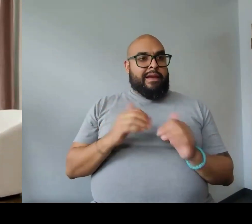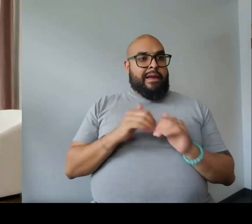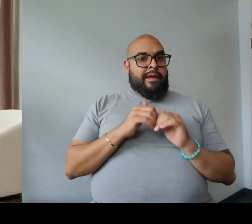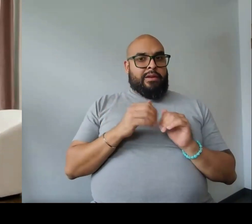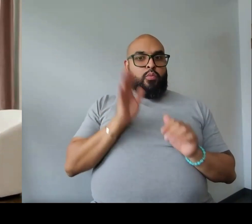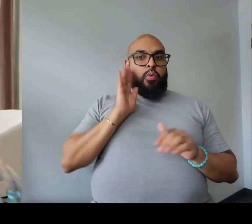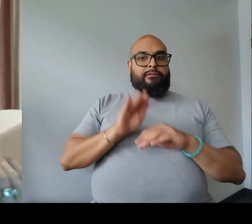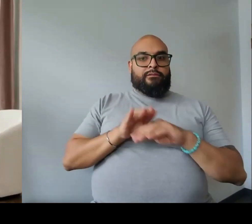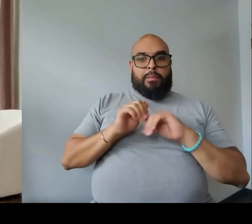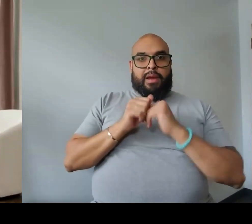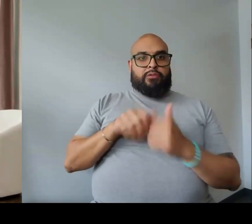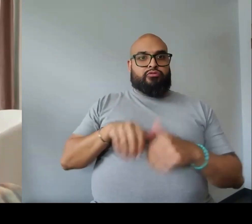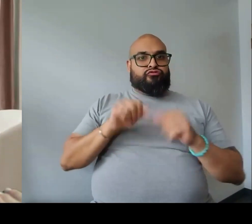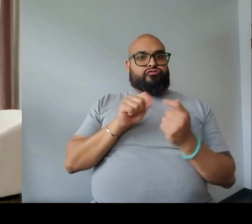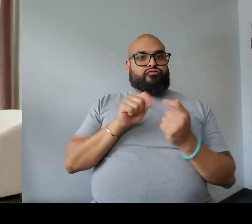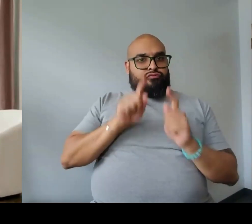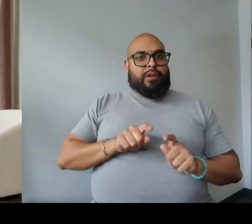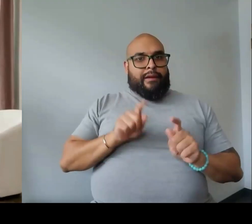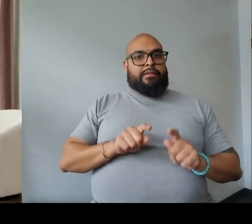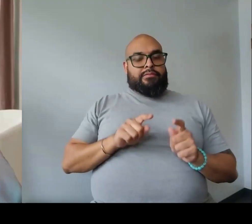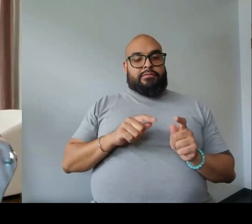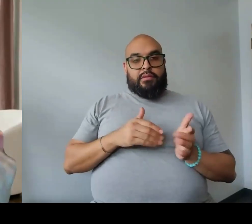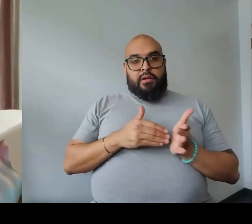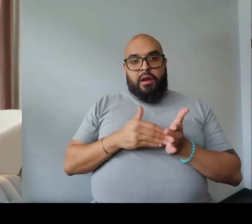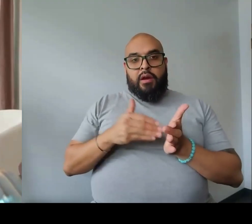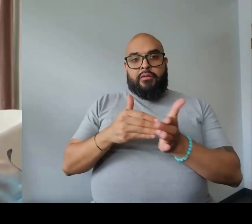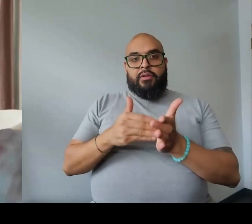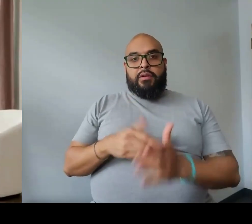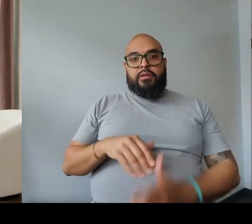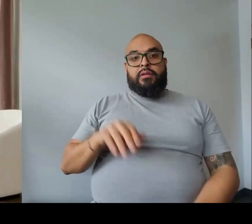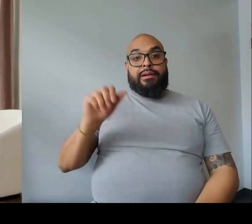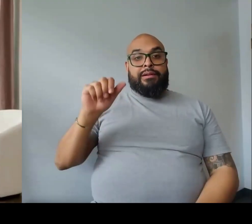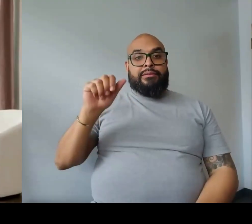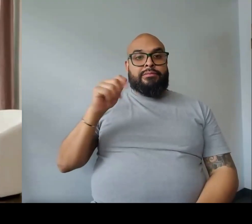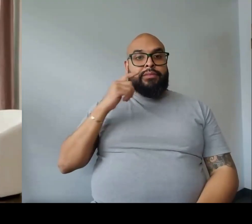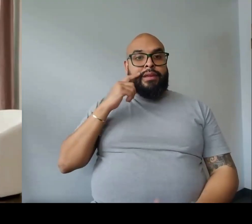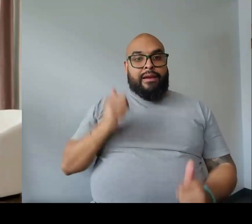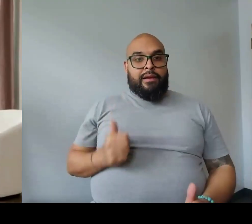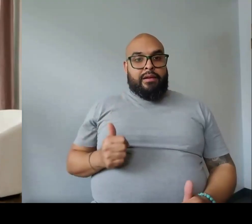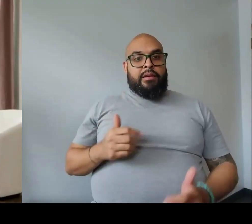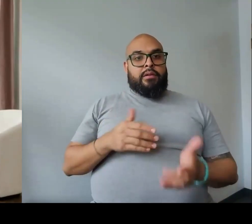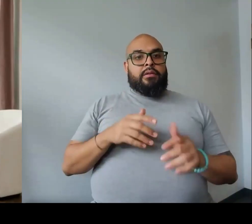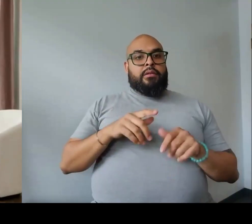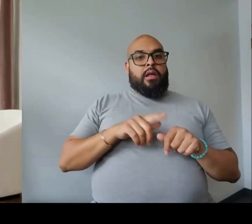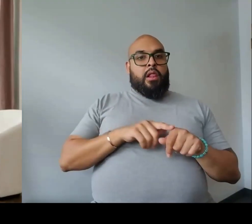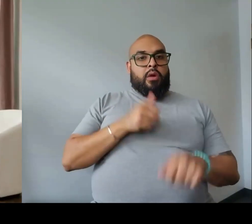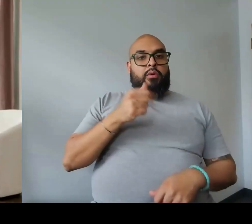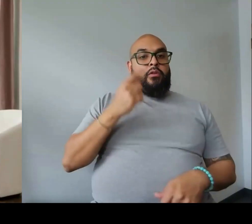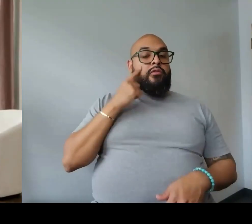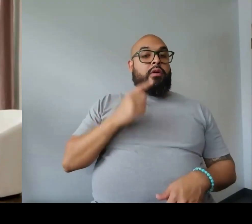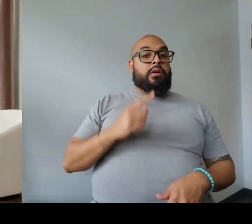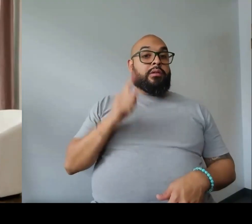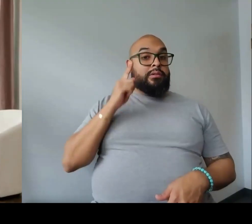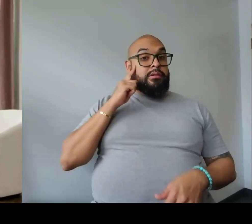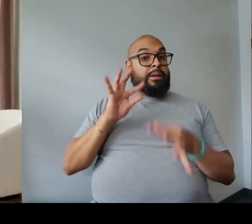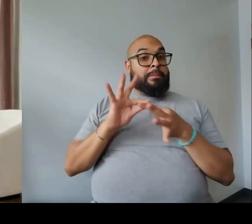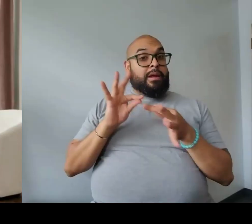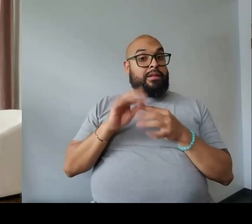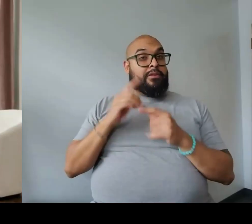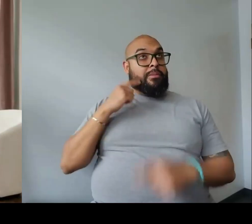So like, optic neuro atrophy. It takes longer for the message to get from the eye to the brain. it takes longer for that image to become clear.